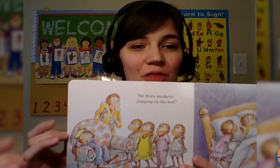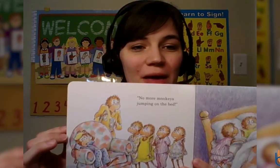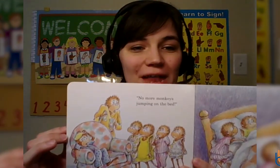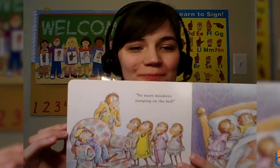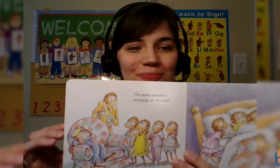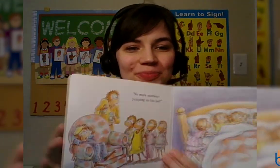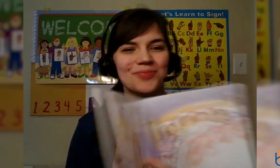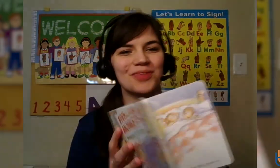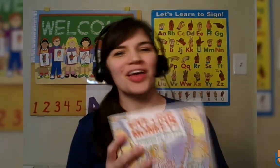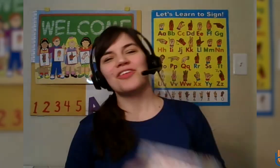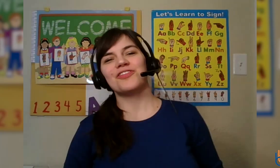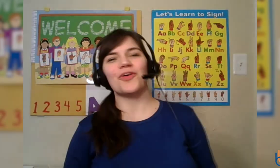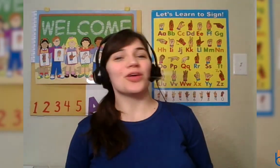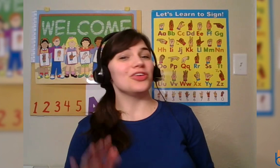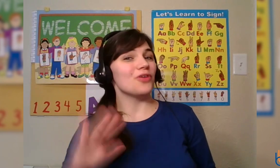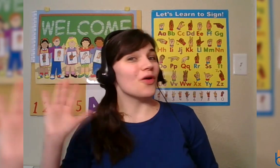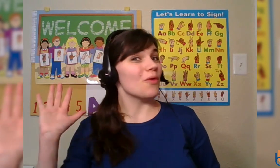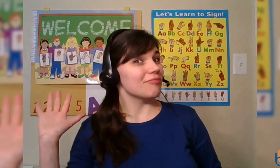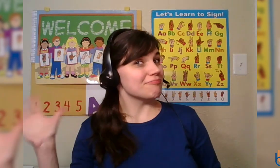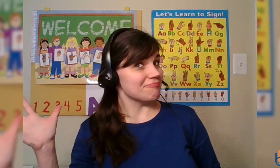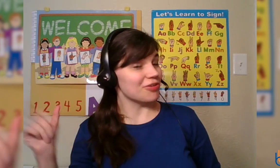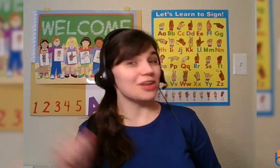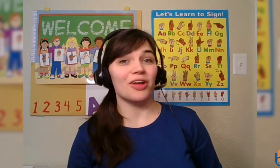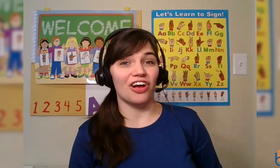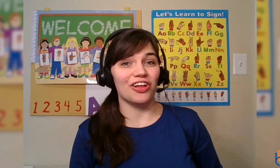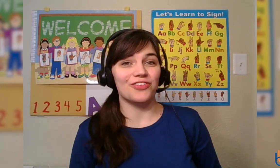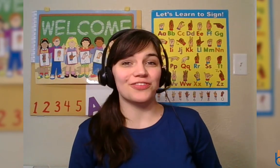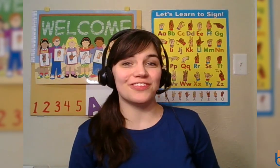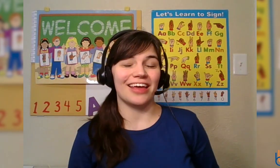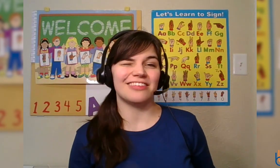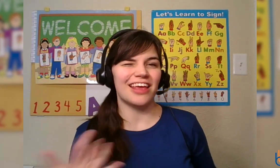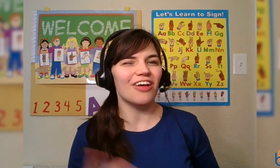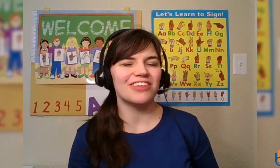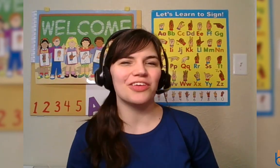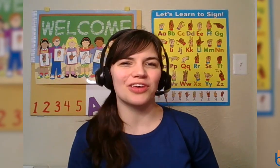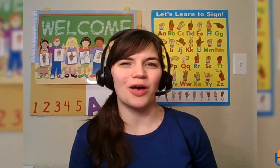the bed!" So you know pretty much all of those signs, and I'll tell you the couple